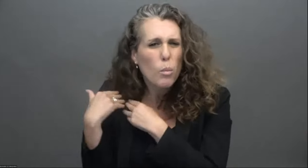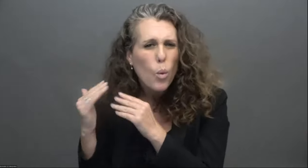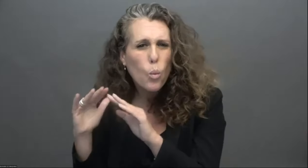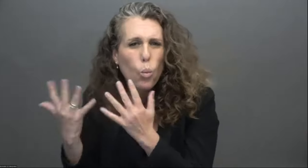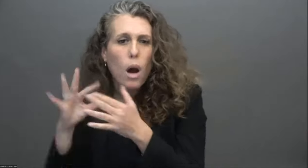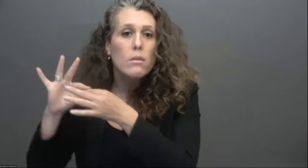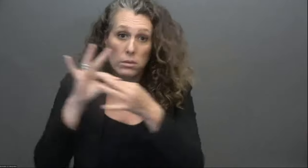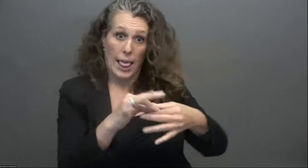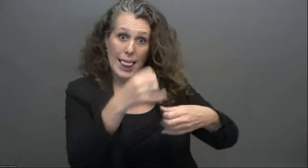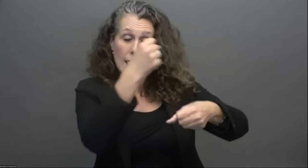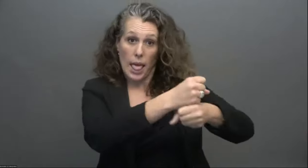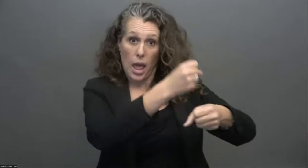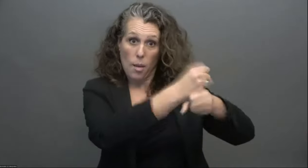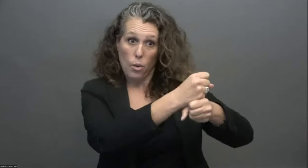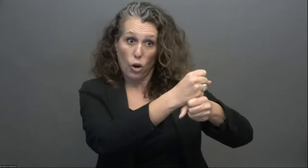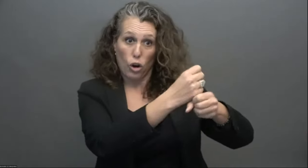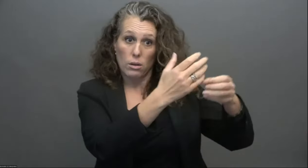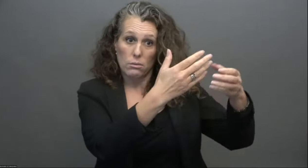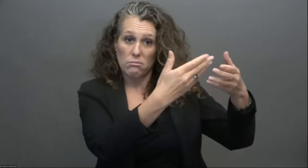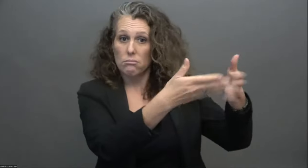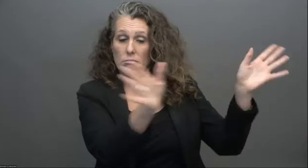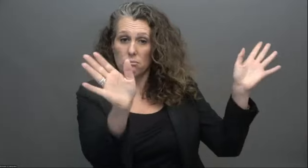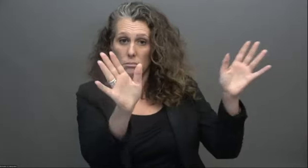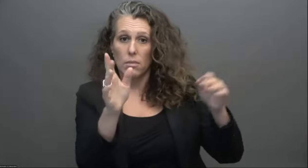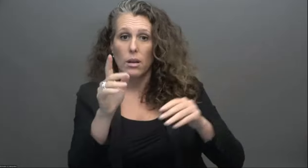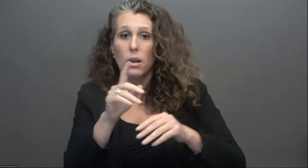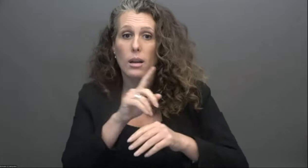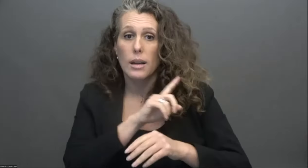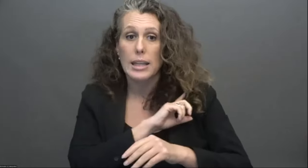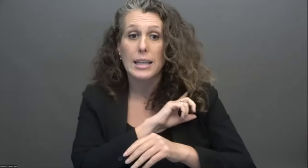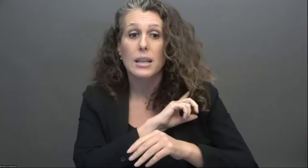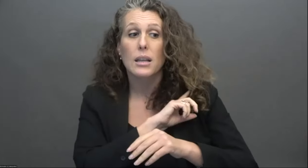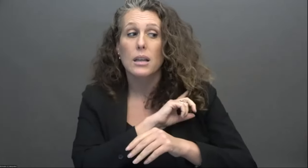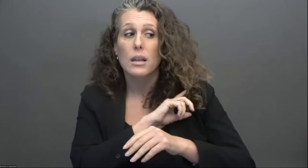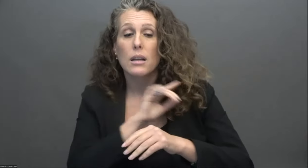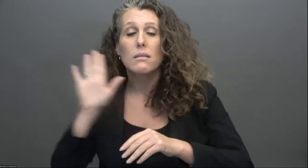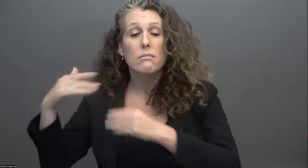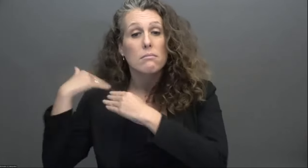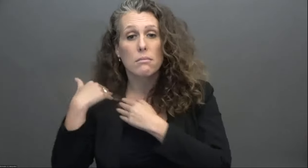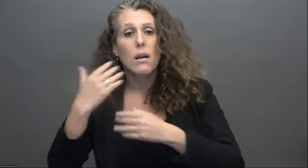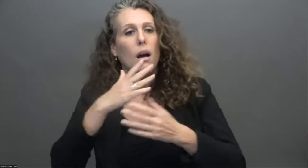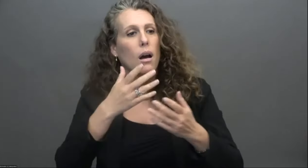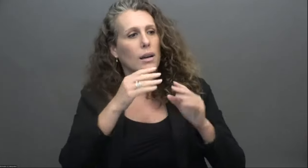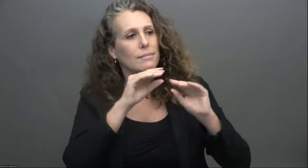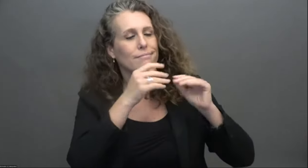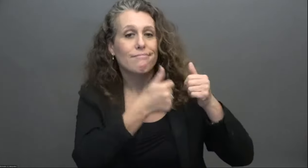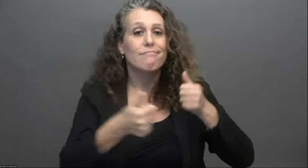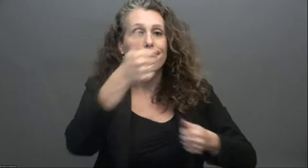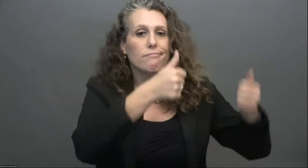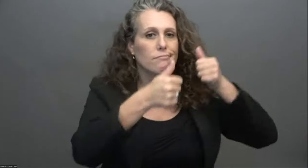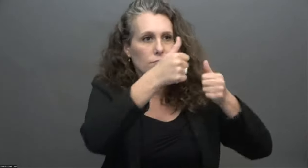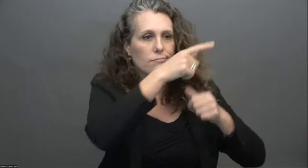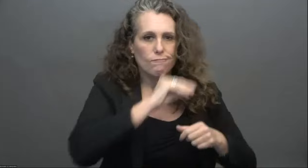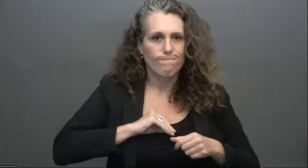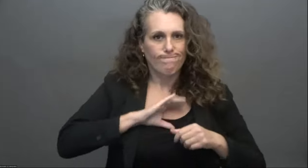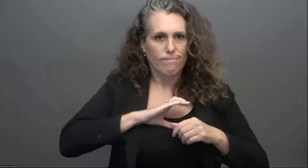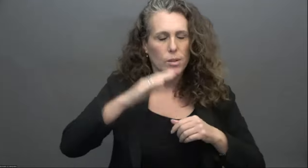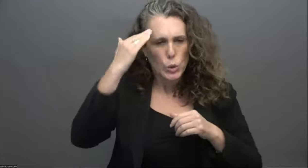market as capacity builders of employers disability confident and as I said, there has been a